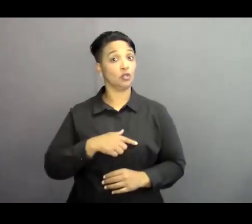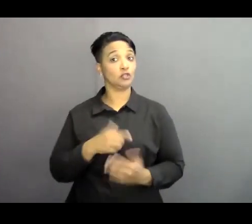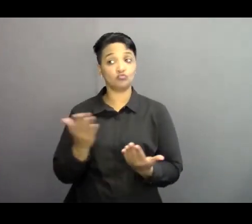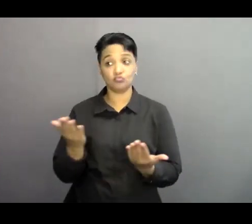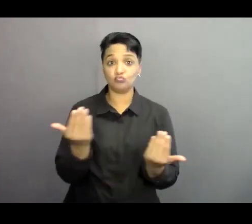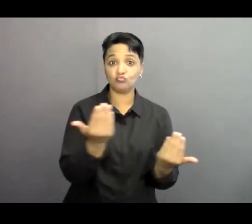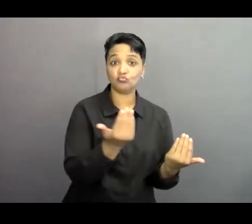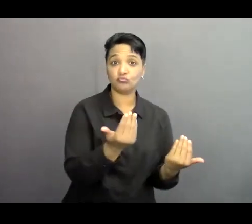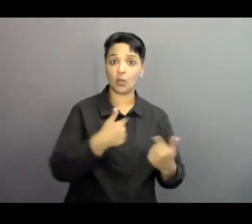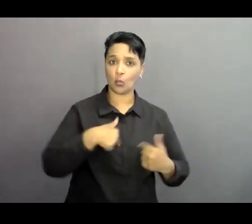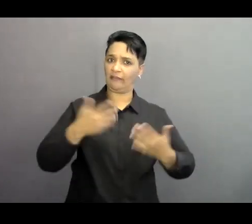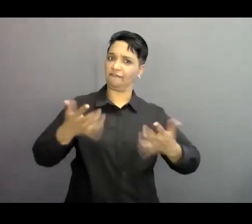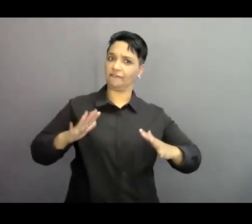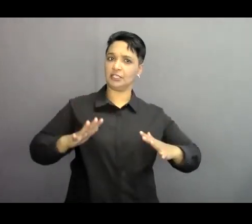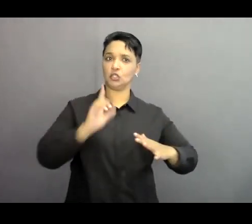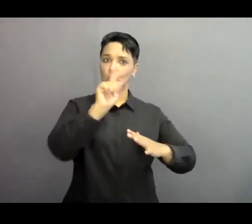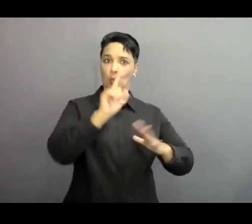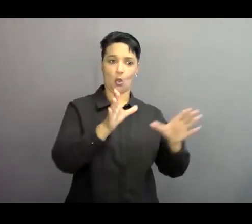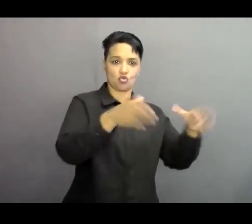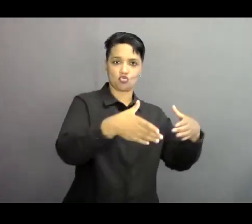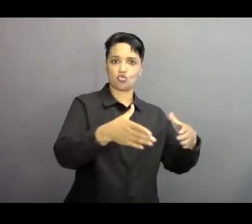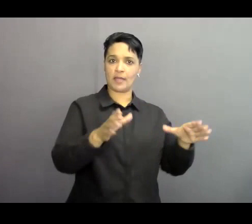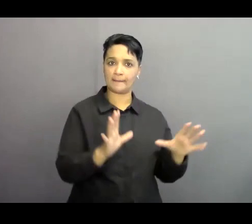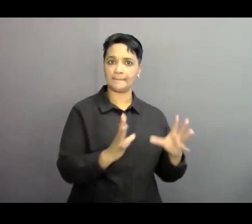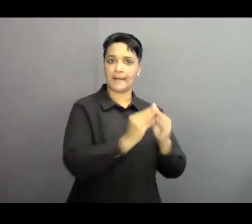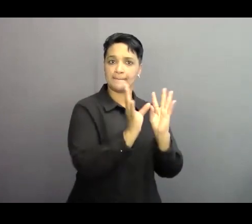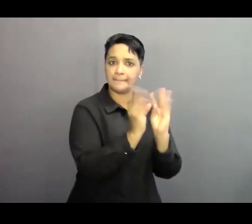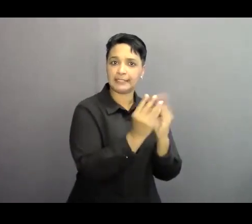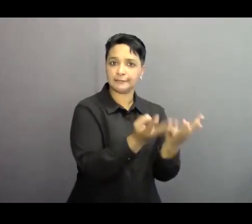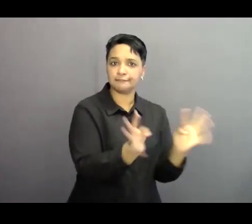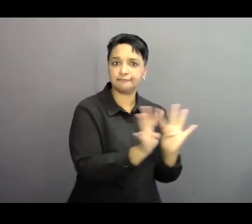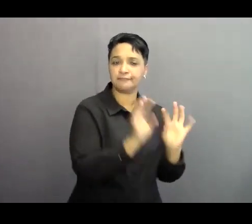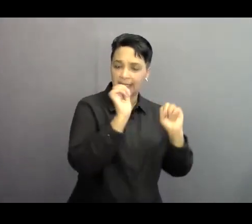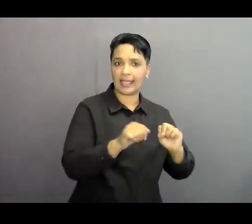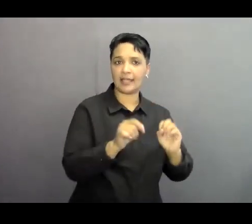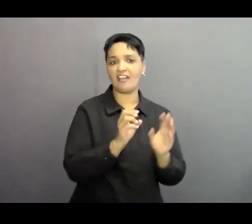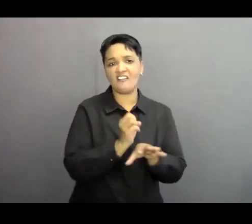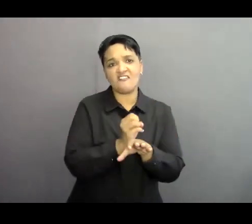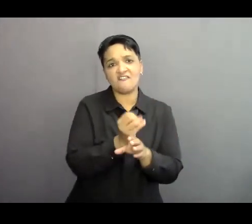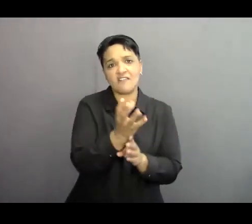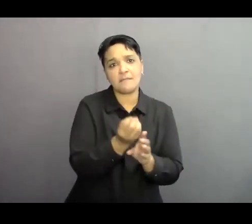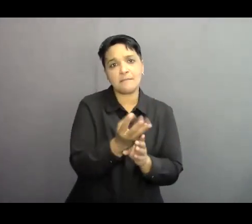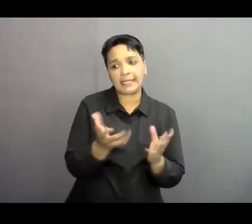meetings for you to discuss your feedback for other groups as well, as the team, so we